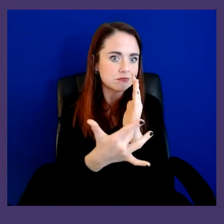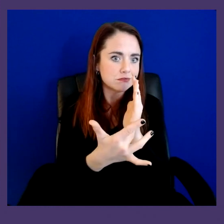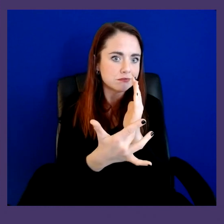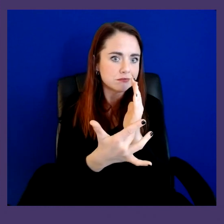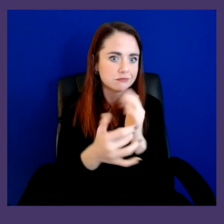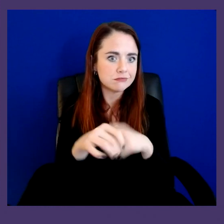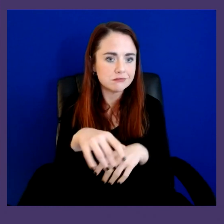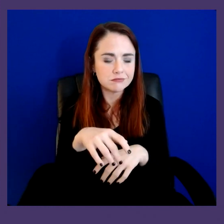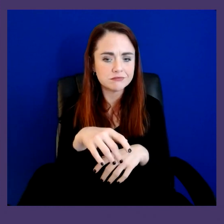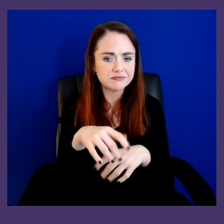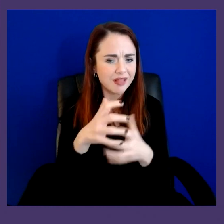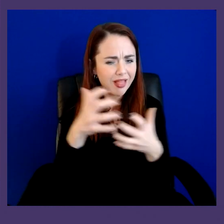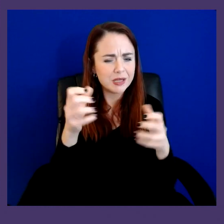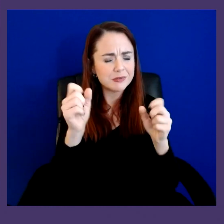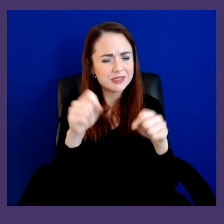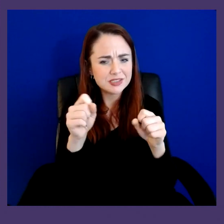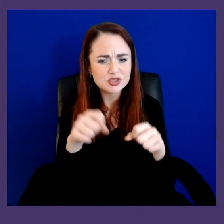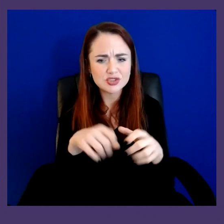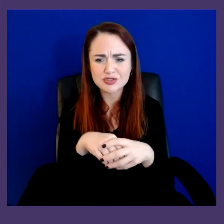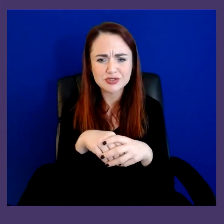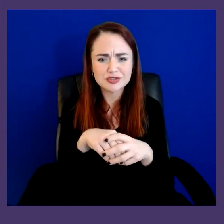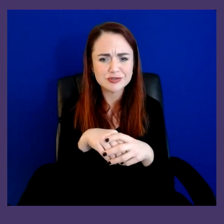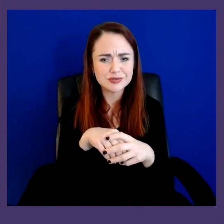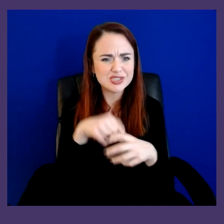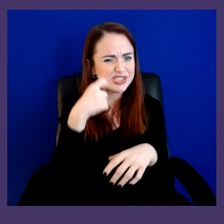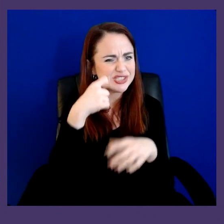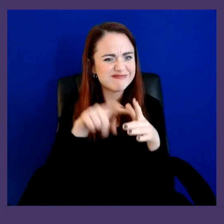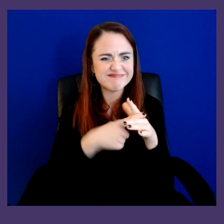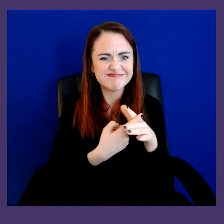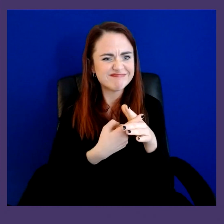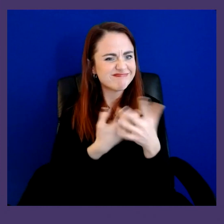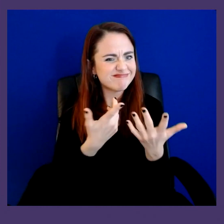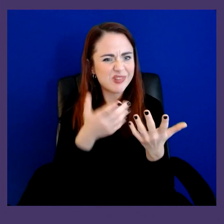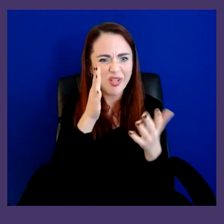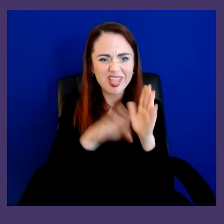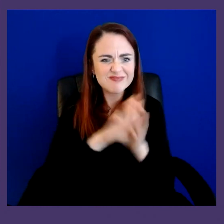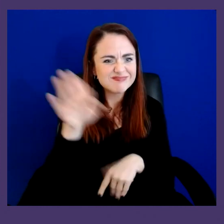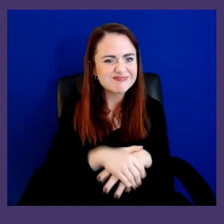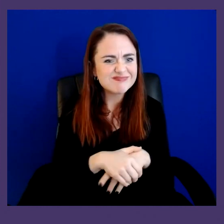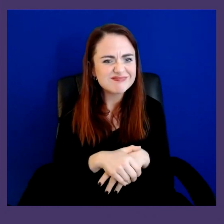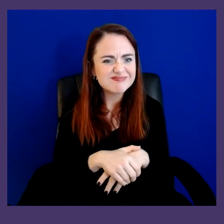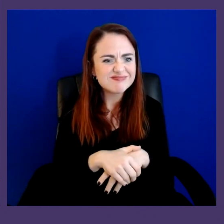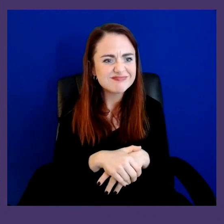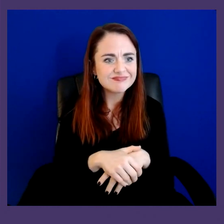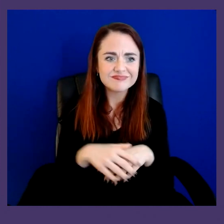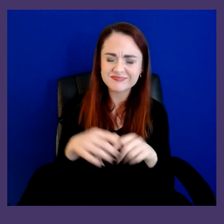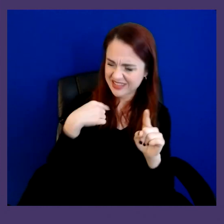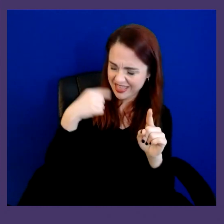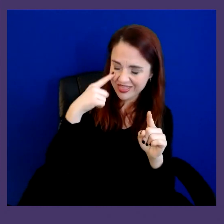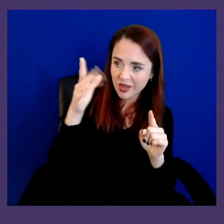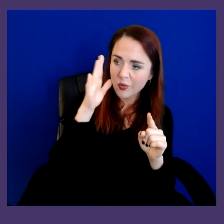we're just at the beginning of this. I think it's going to be fascinating to see how our interaction with